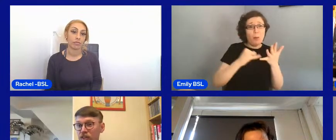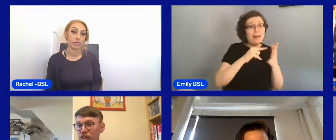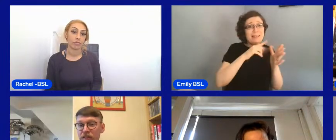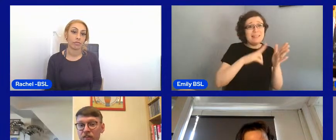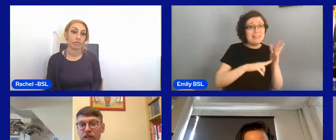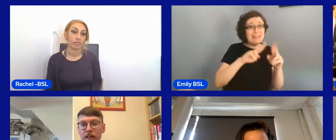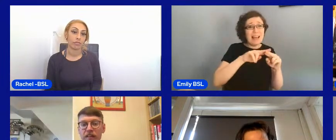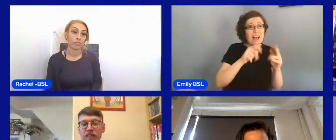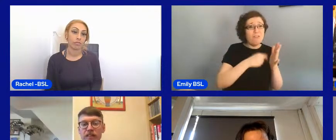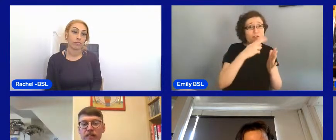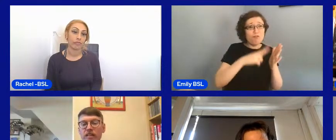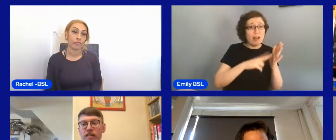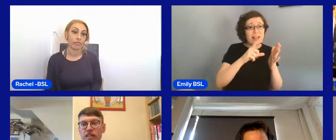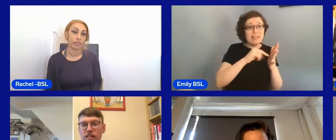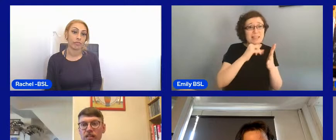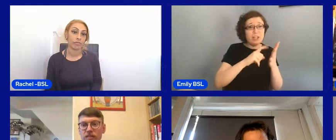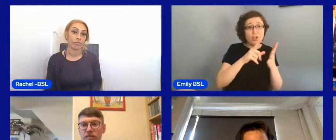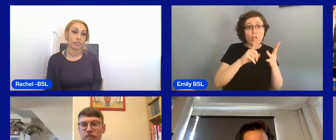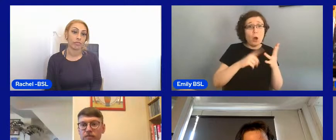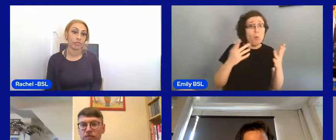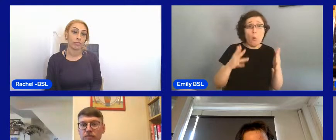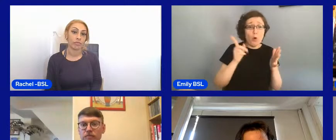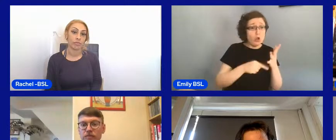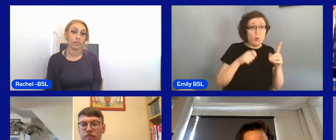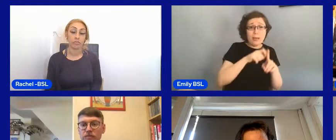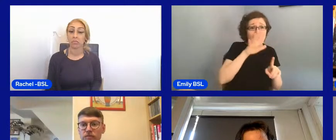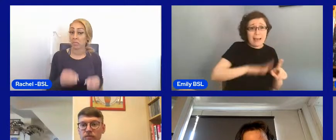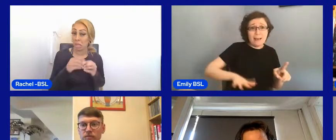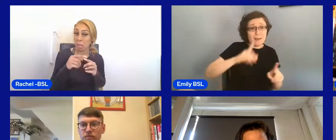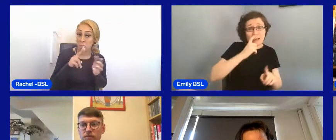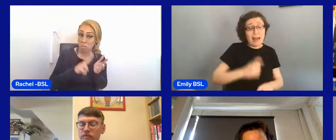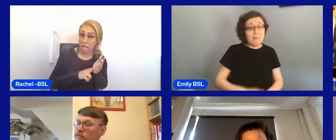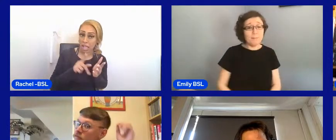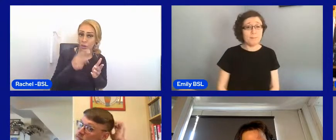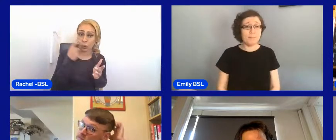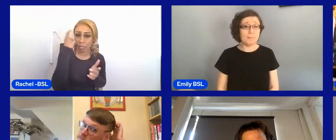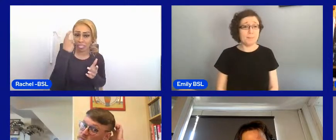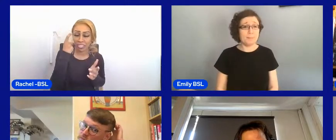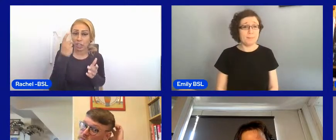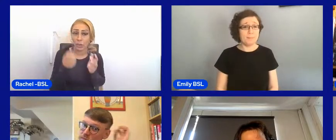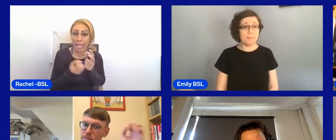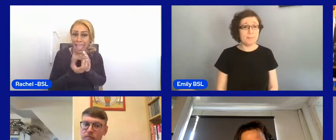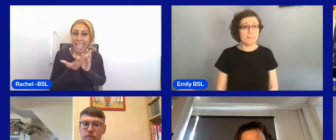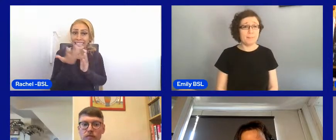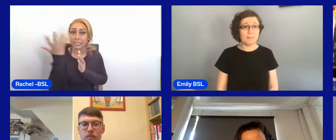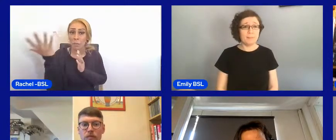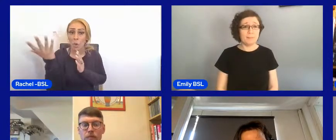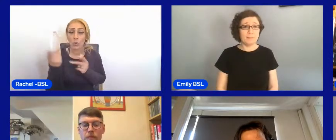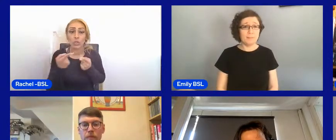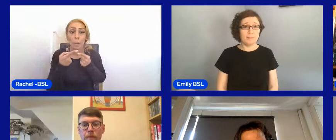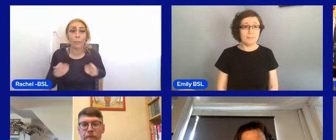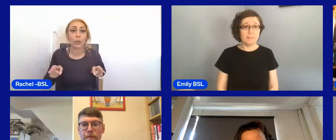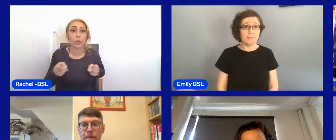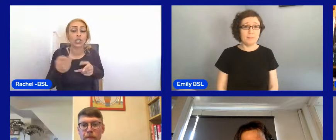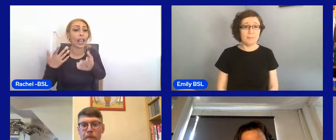level of mapping there's no reason why something like this cannot be implemented in San Francisco, coastal and the UK even.